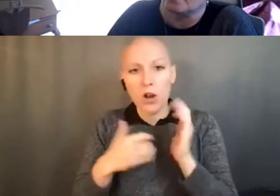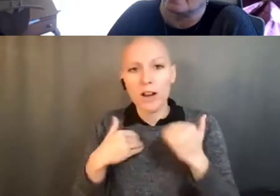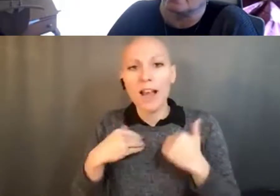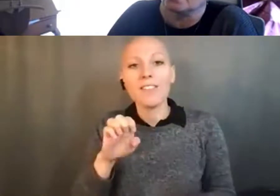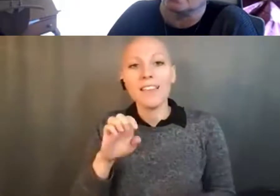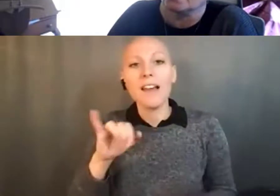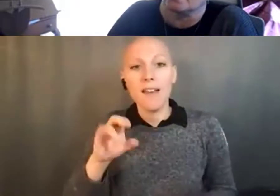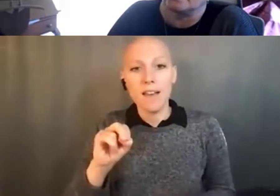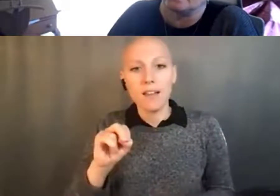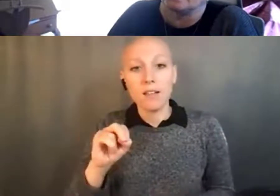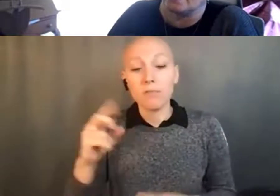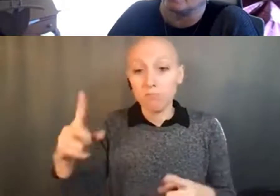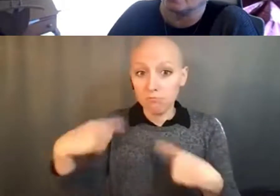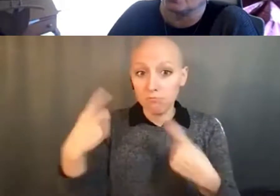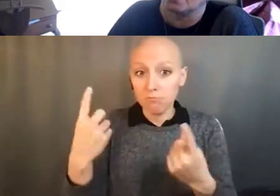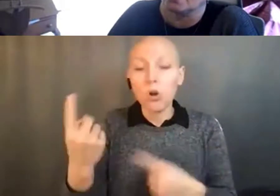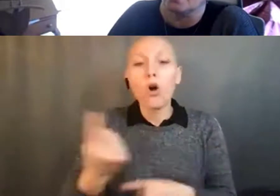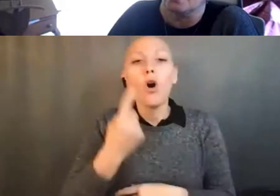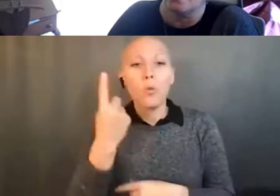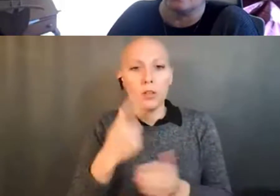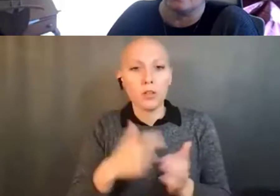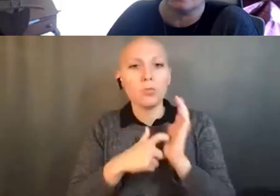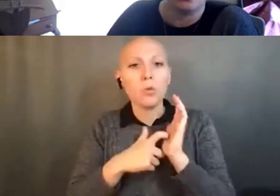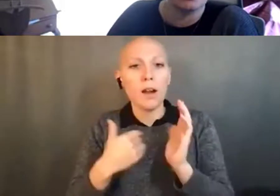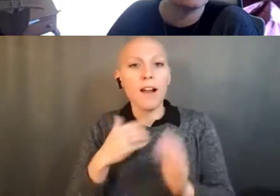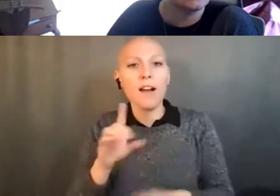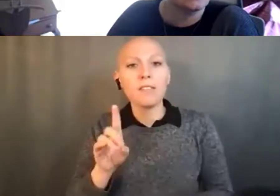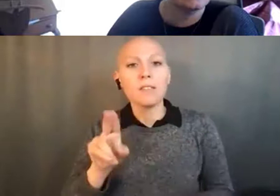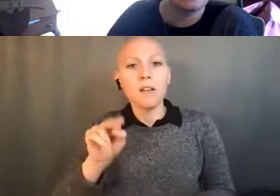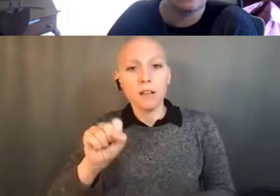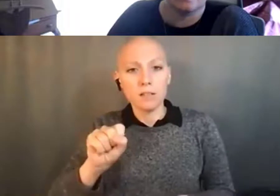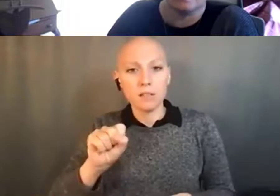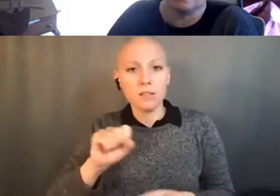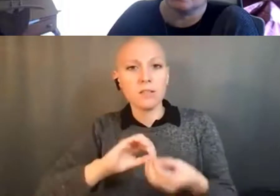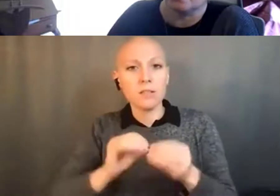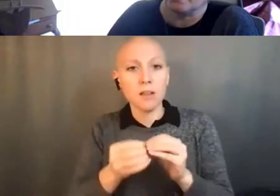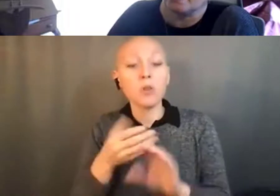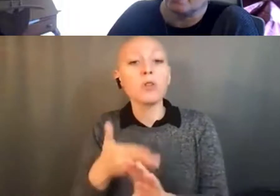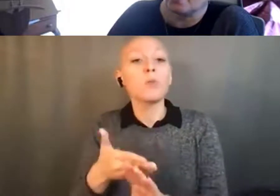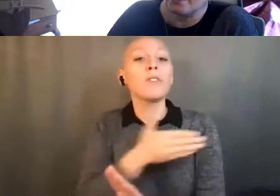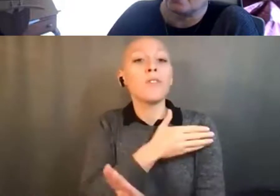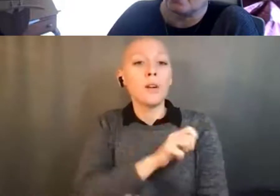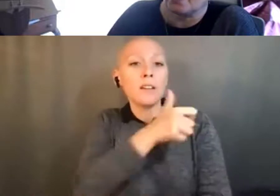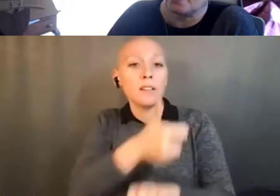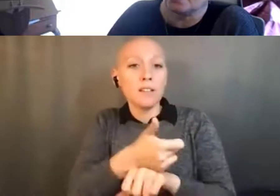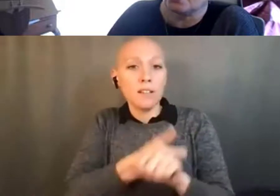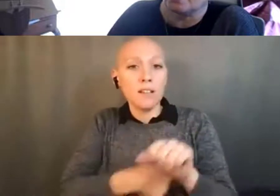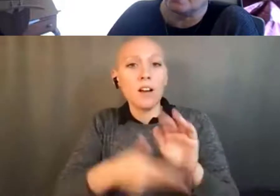prior to the time of establishing that contract and that actually brings up a great question--and